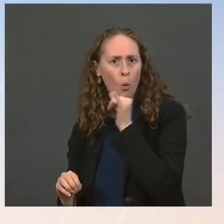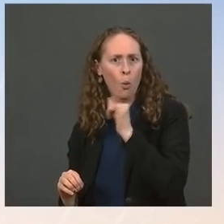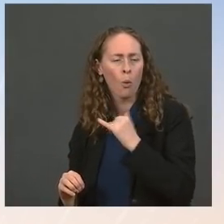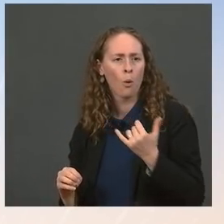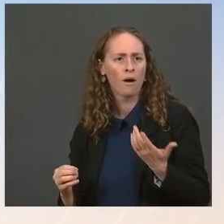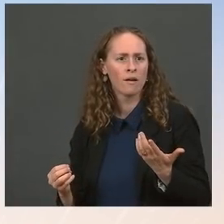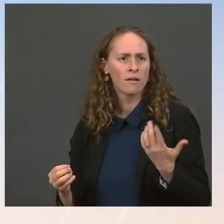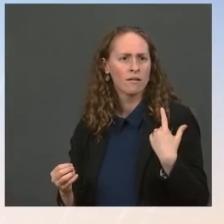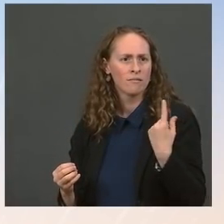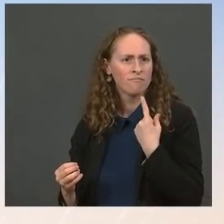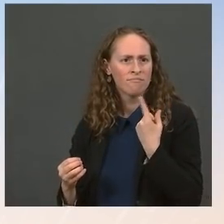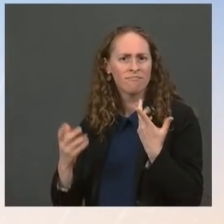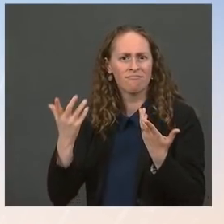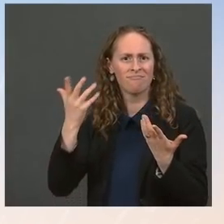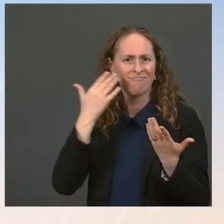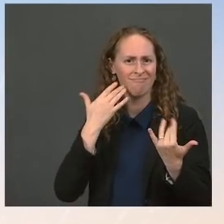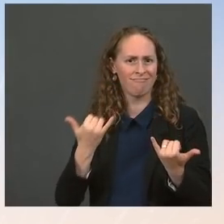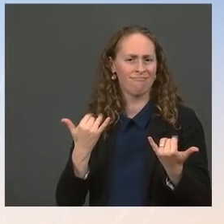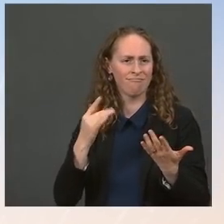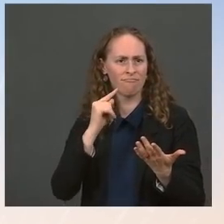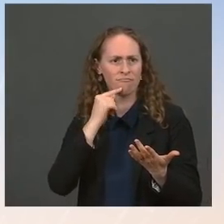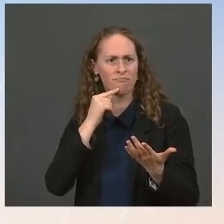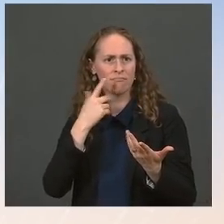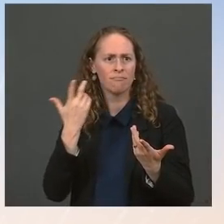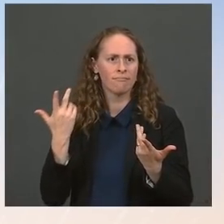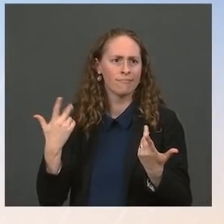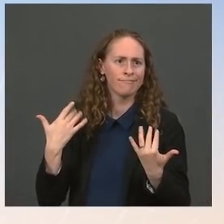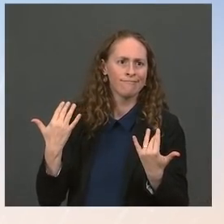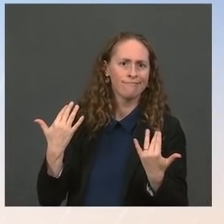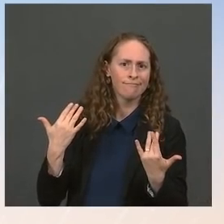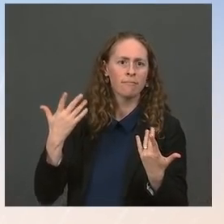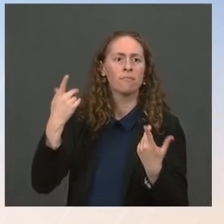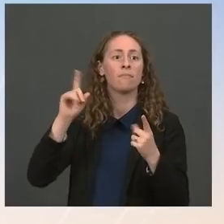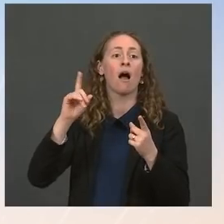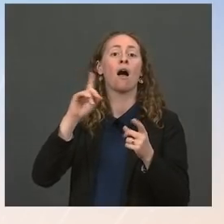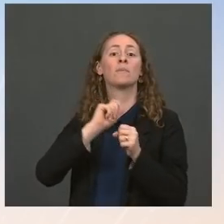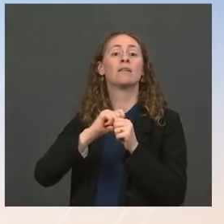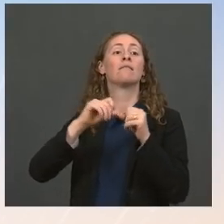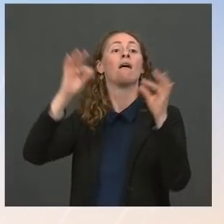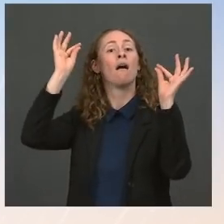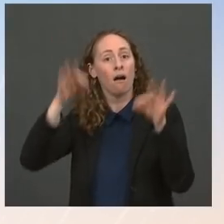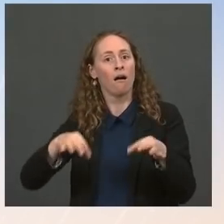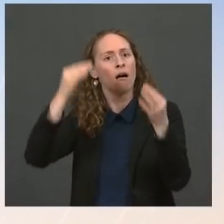And then how long it would take to implement -- like, sort of, what's the timeframe for this actually happening now? Ms. Psaki: Sure. So, we don't always